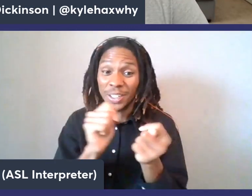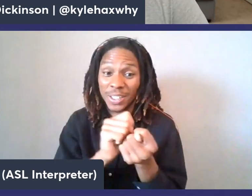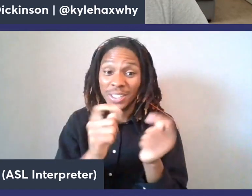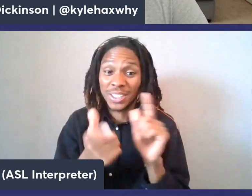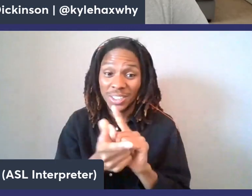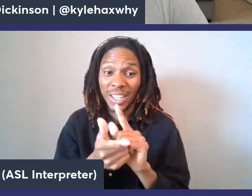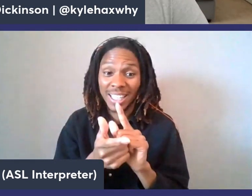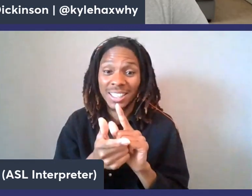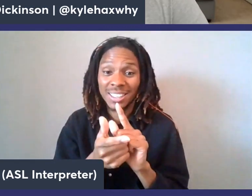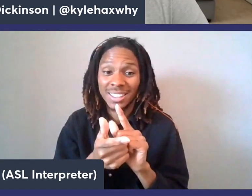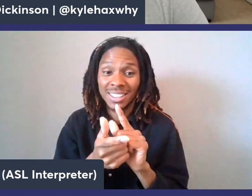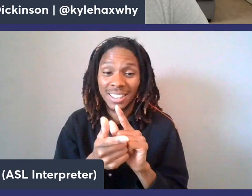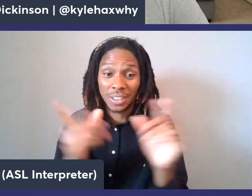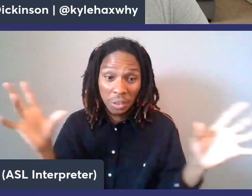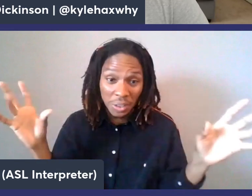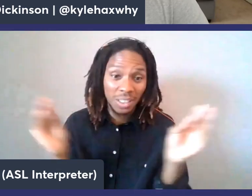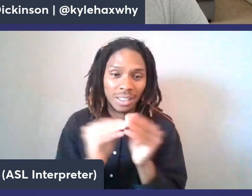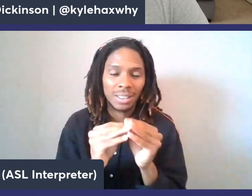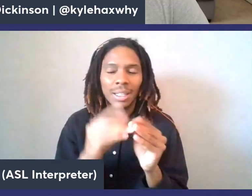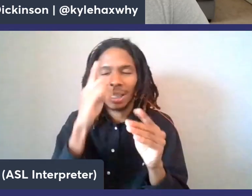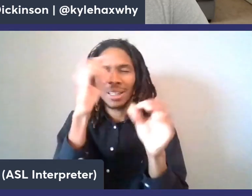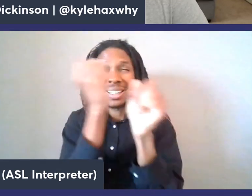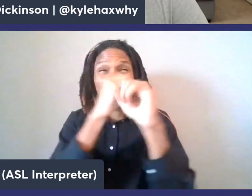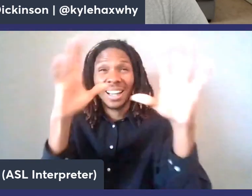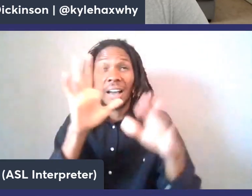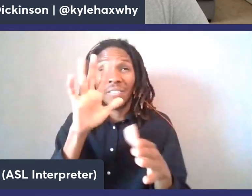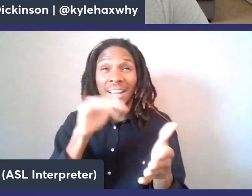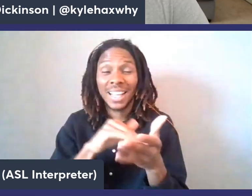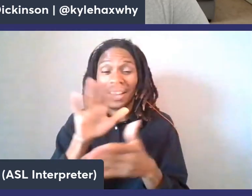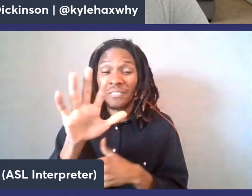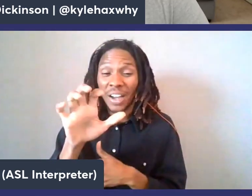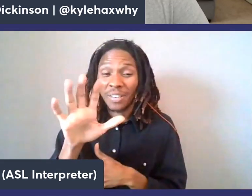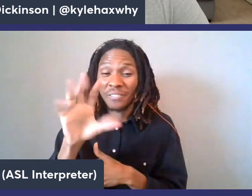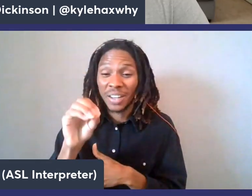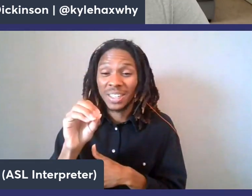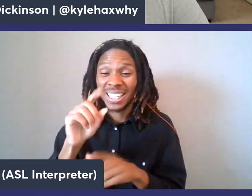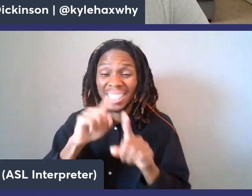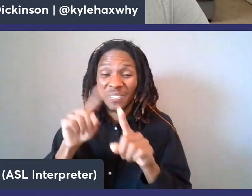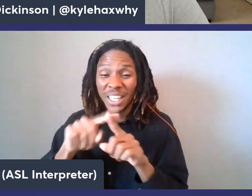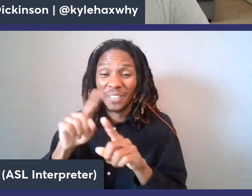So if you just think about it: that's 5,550 ways to connect people